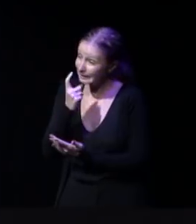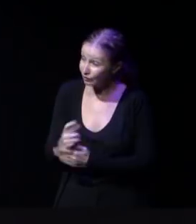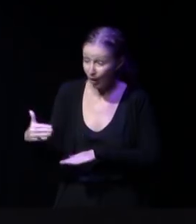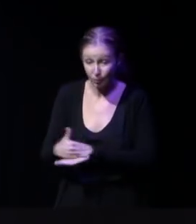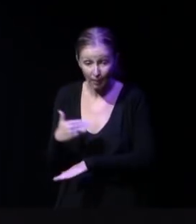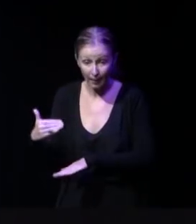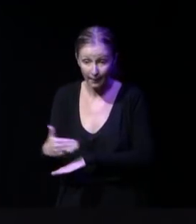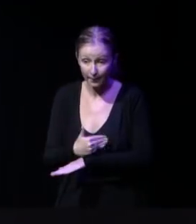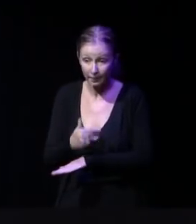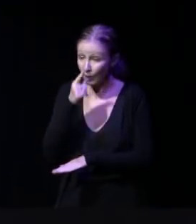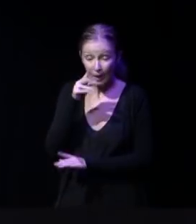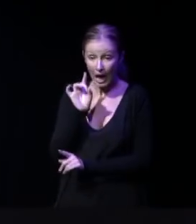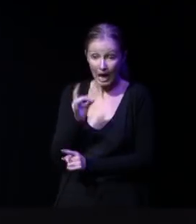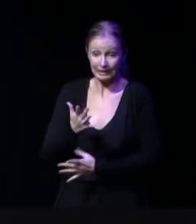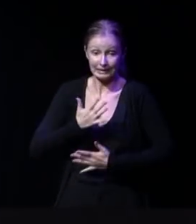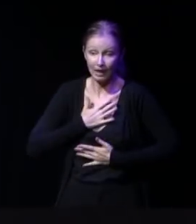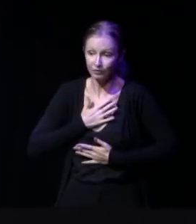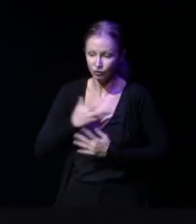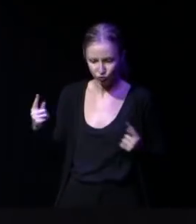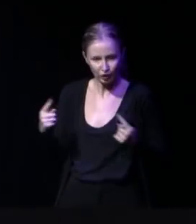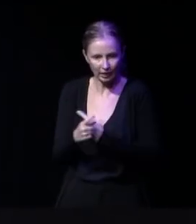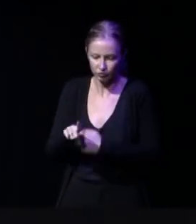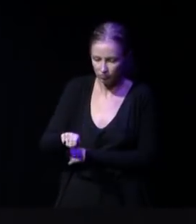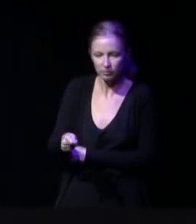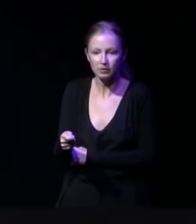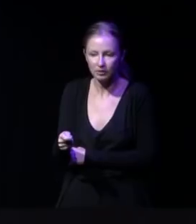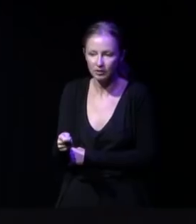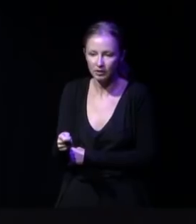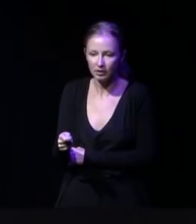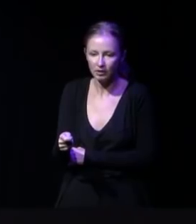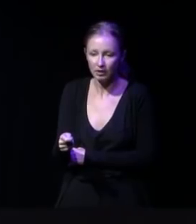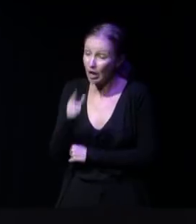You know, if we can't do anything else, we can control what's coming in.